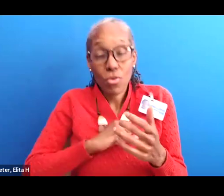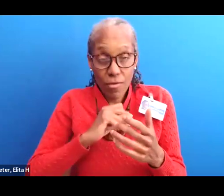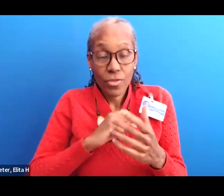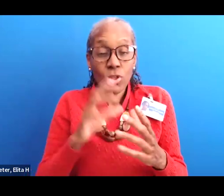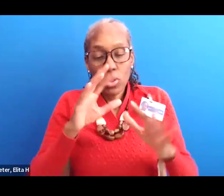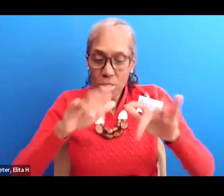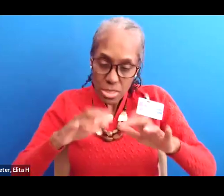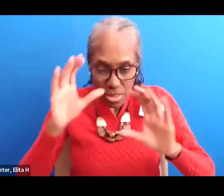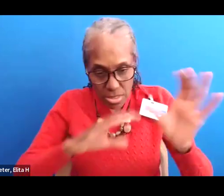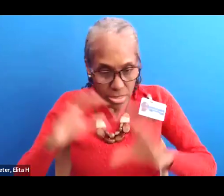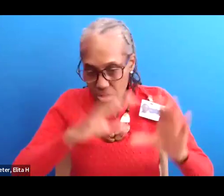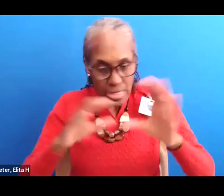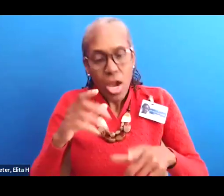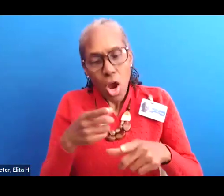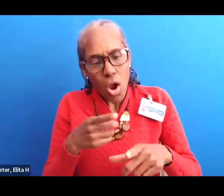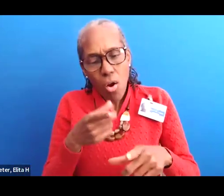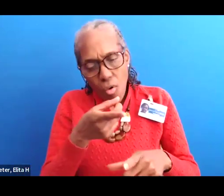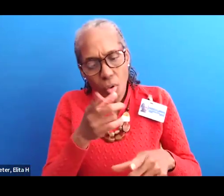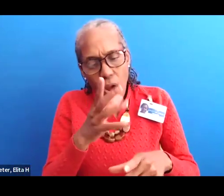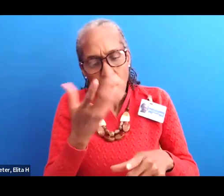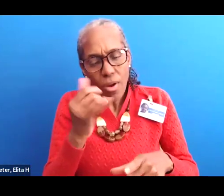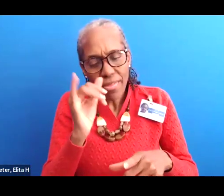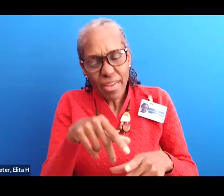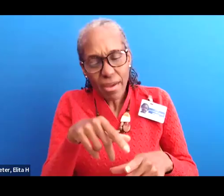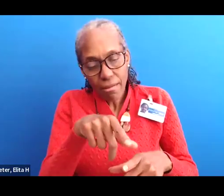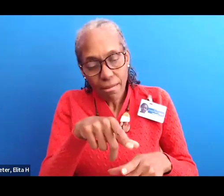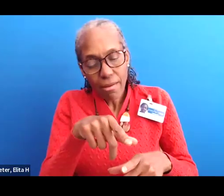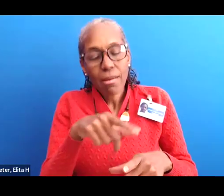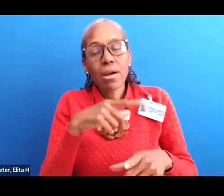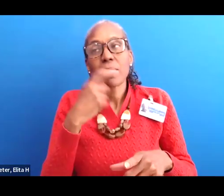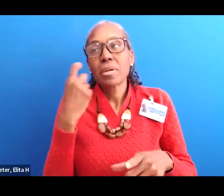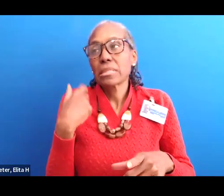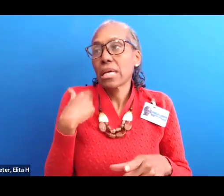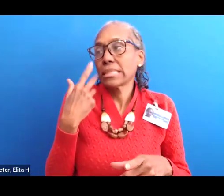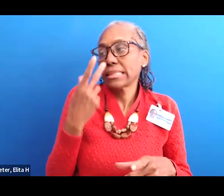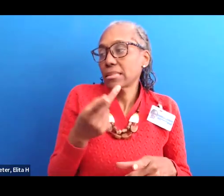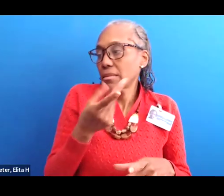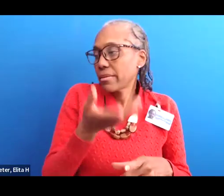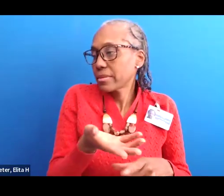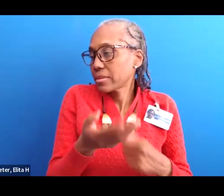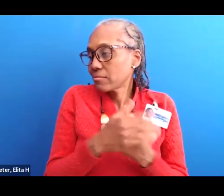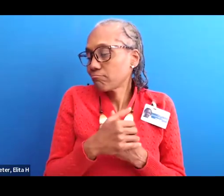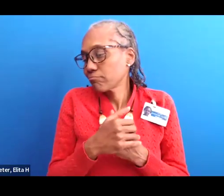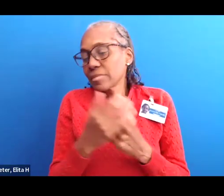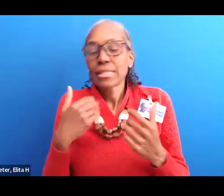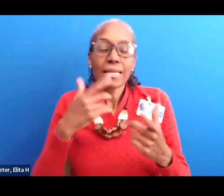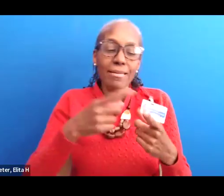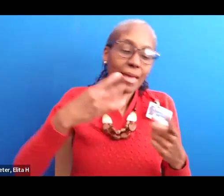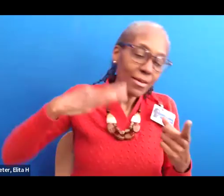online and you think, “Oh, this is the thing that I want.” Because I see that this, has this advantage or that advantage.